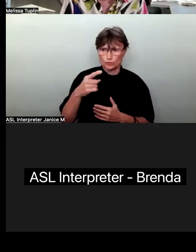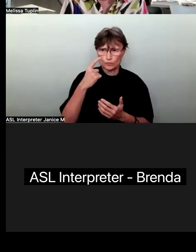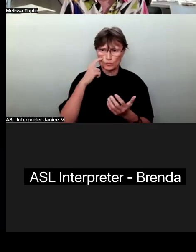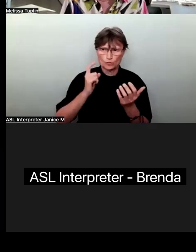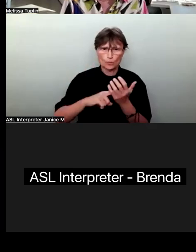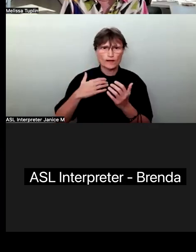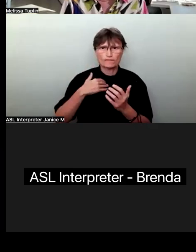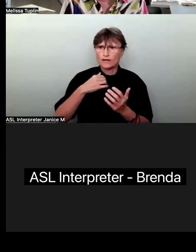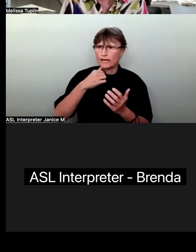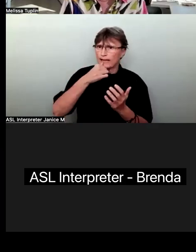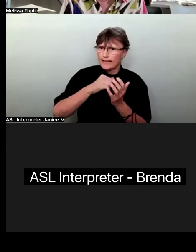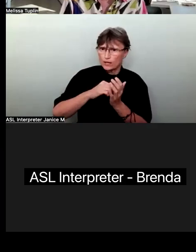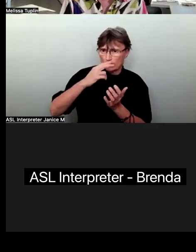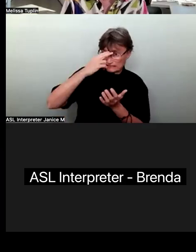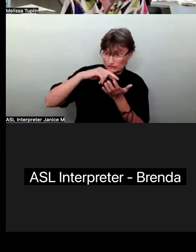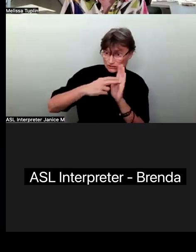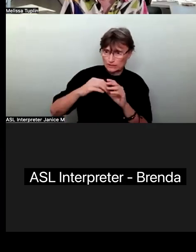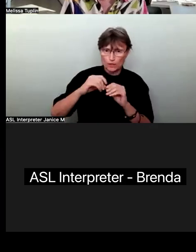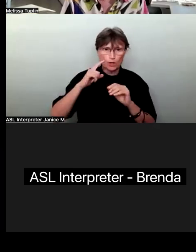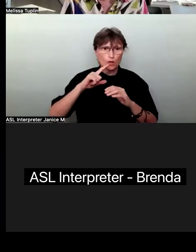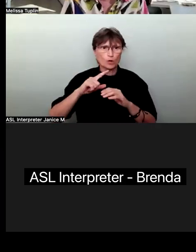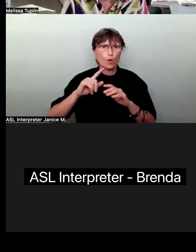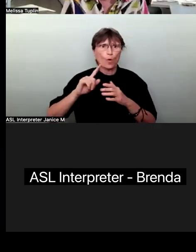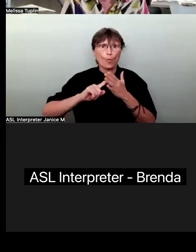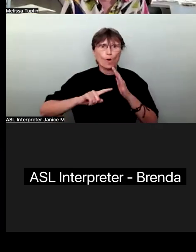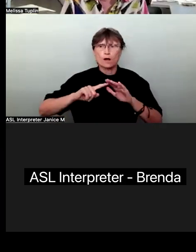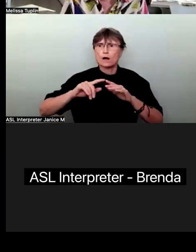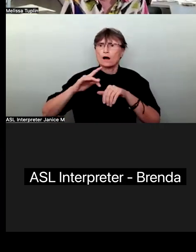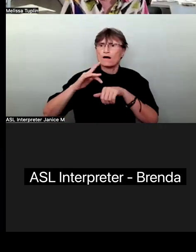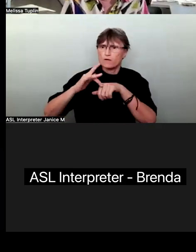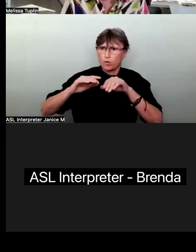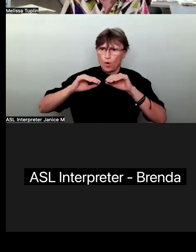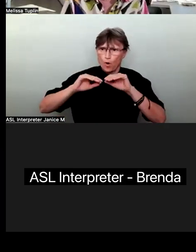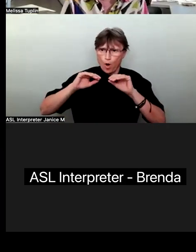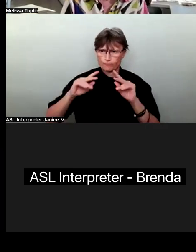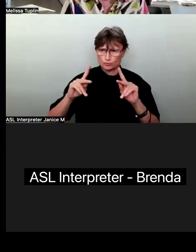Opportunities section. This will ask you a few short questions about your organizational